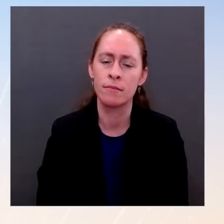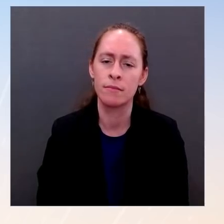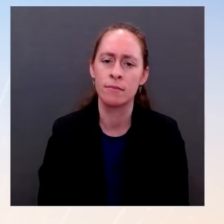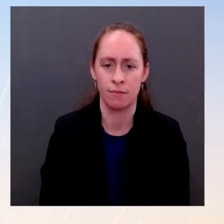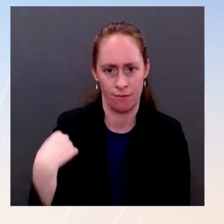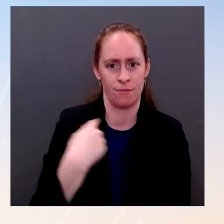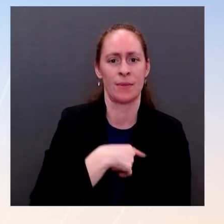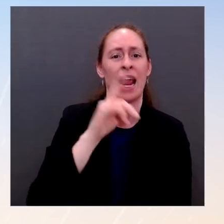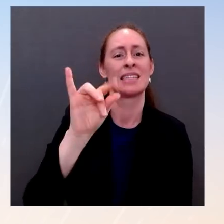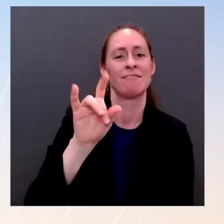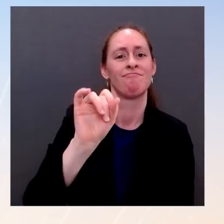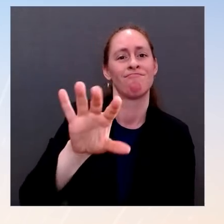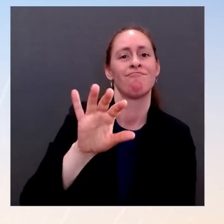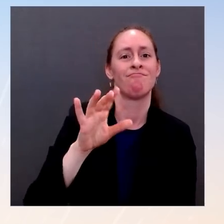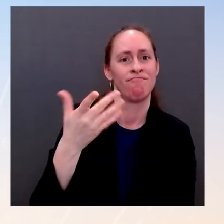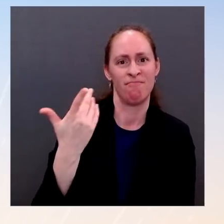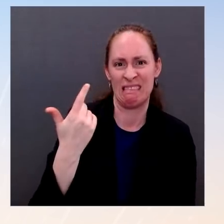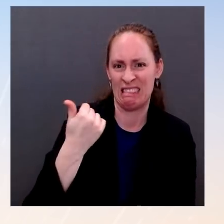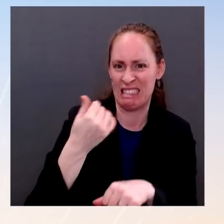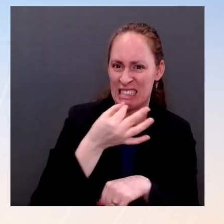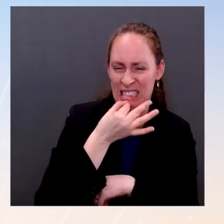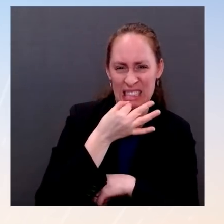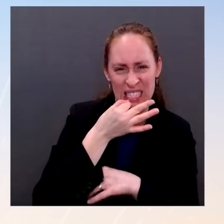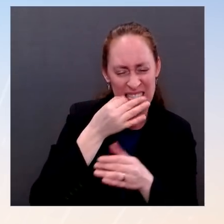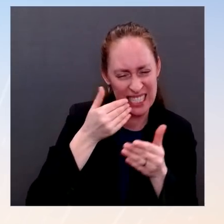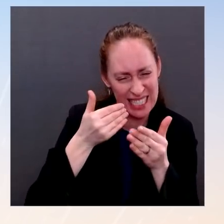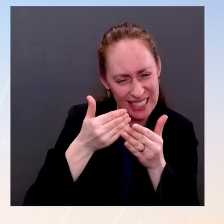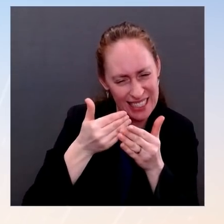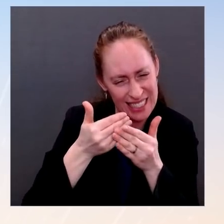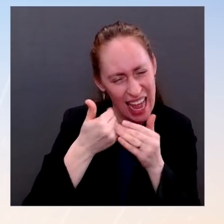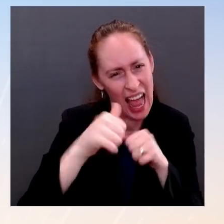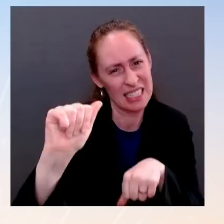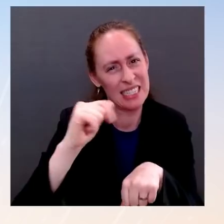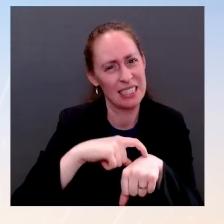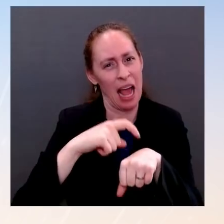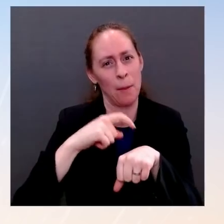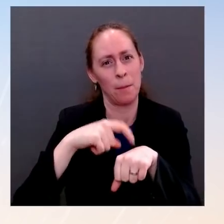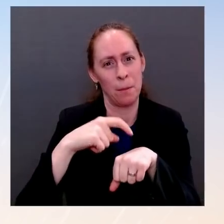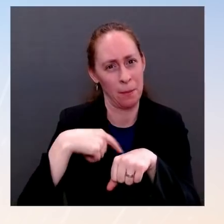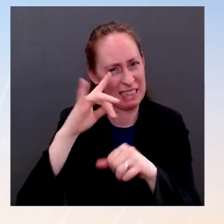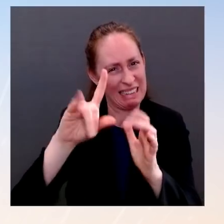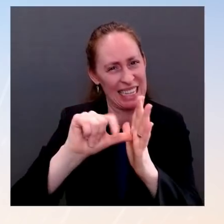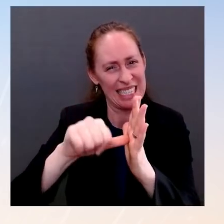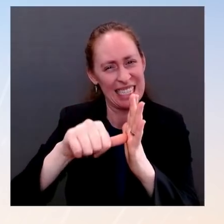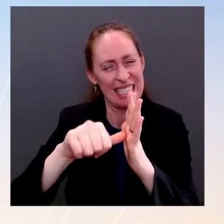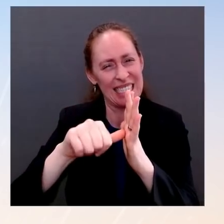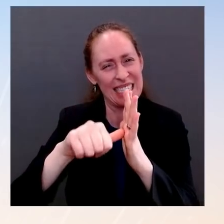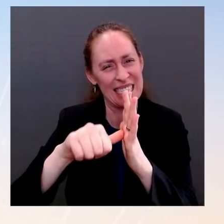was that he was -- it was an option or he was prepared to. Obviously, things have developed since then.